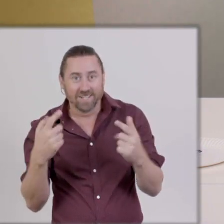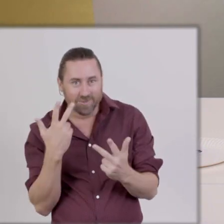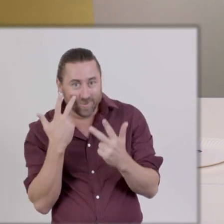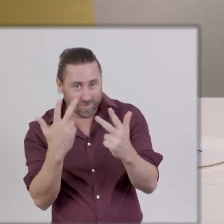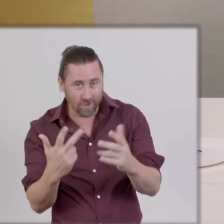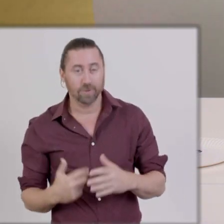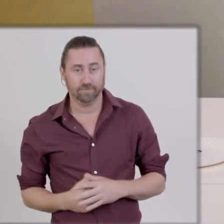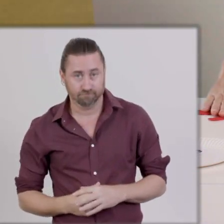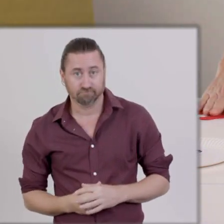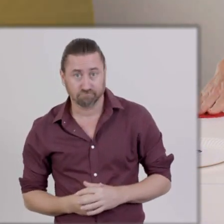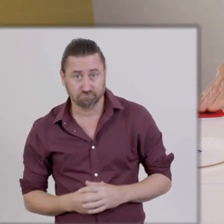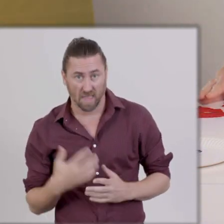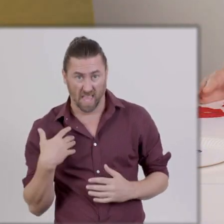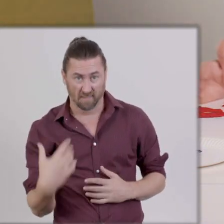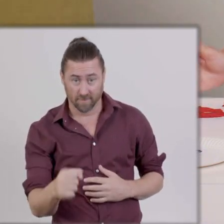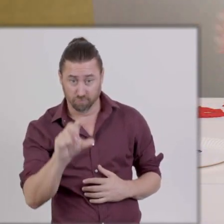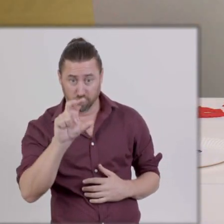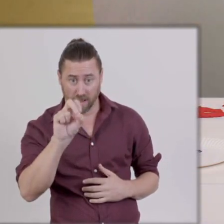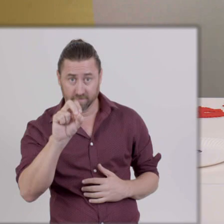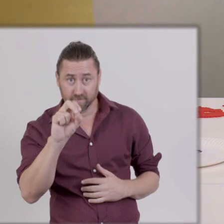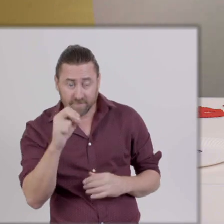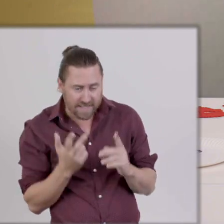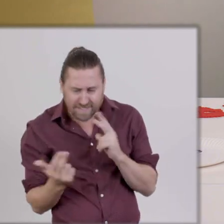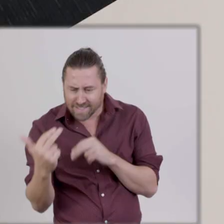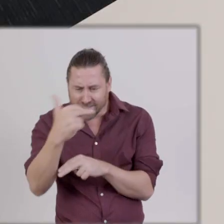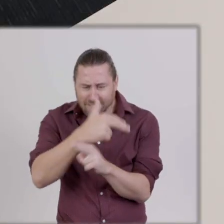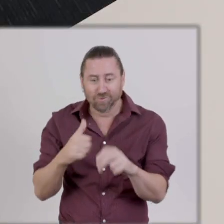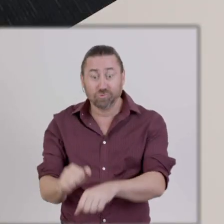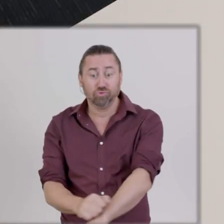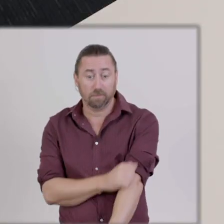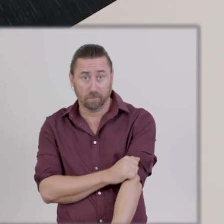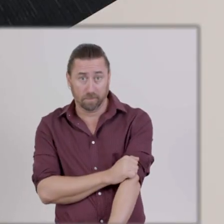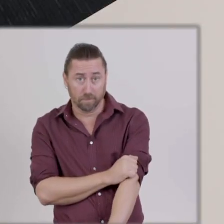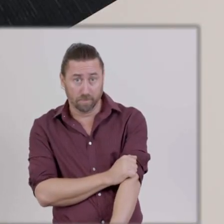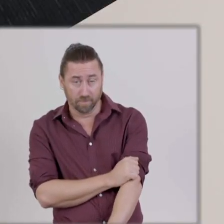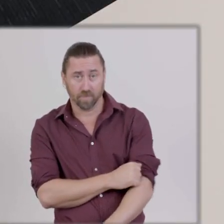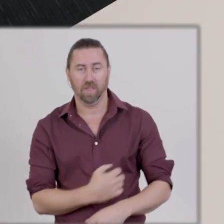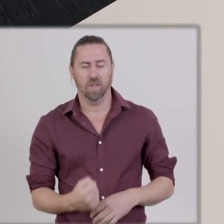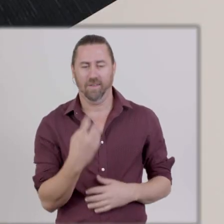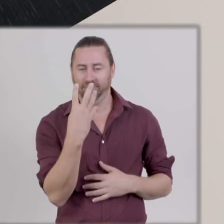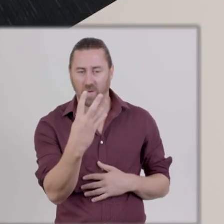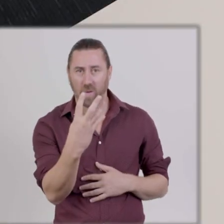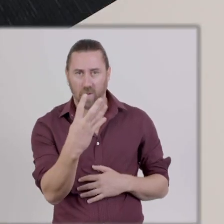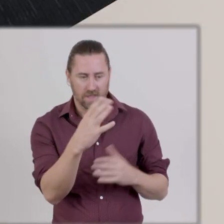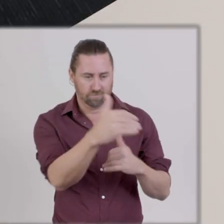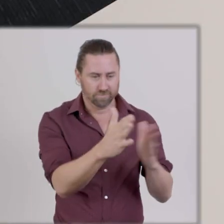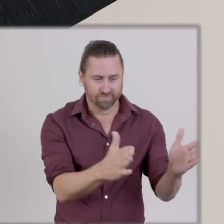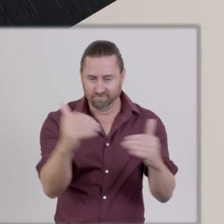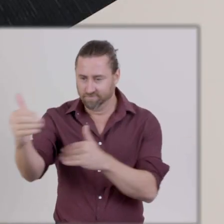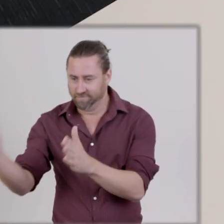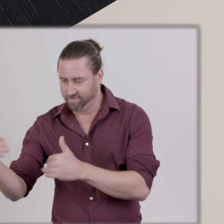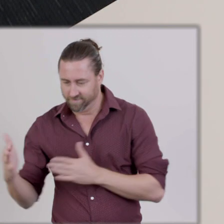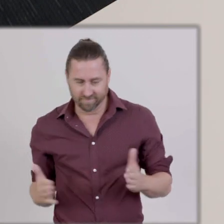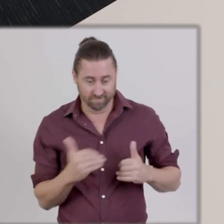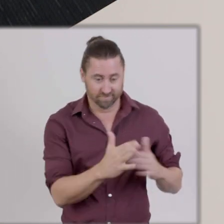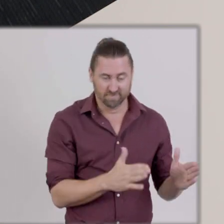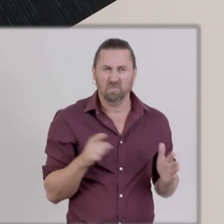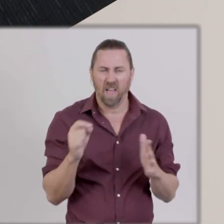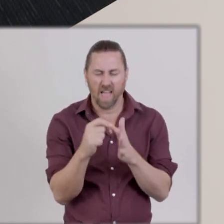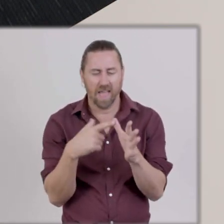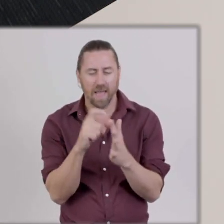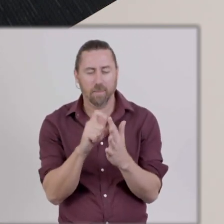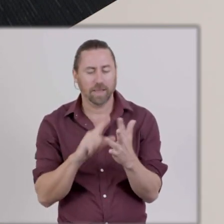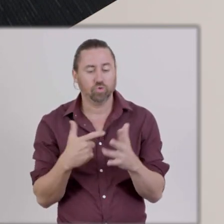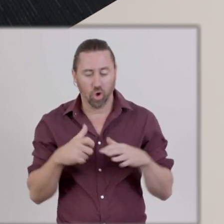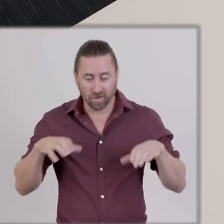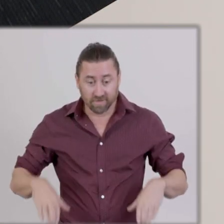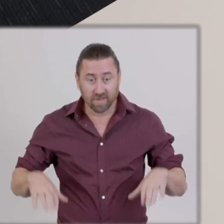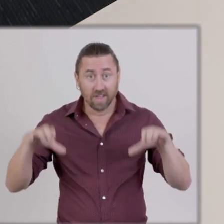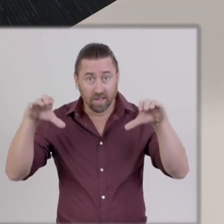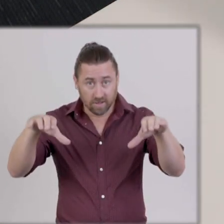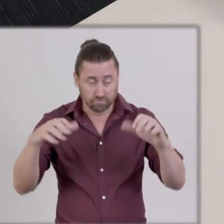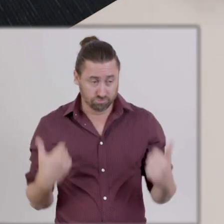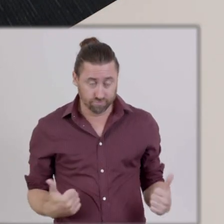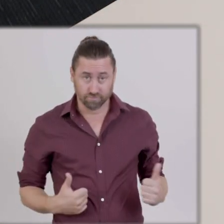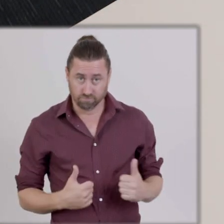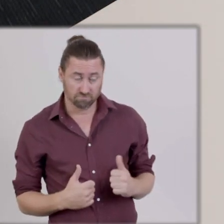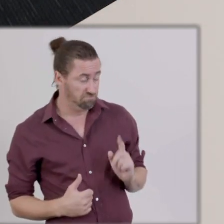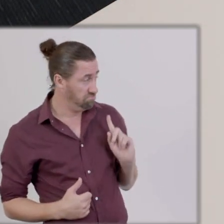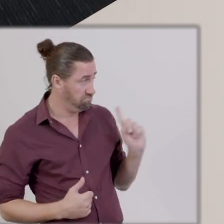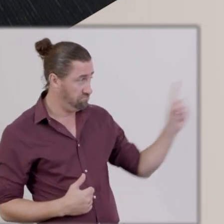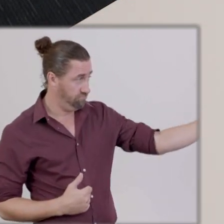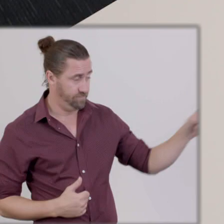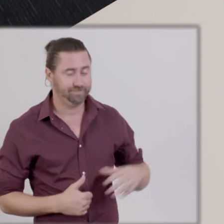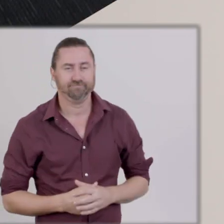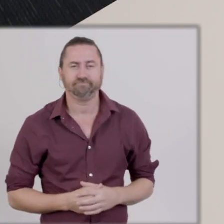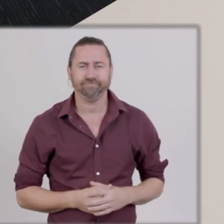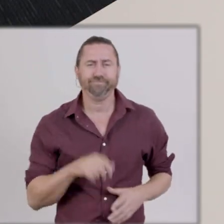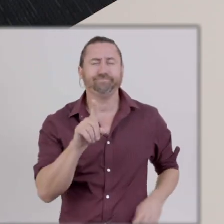with 12 cutouts of sheep, and 4 green paddocks, to represent our problem.